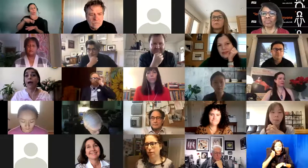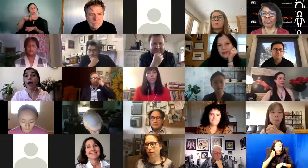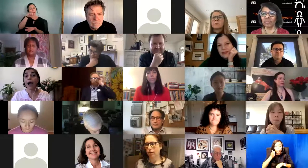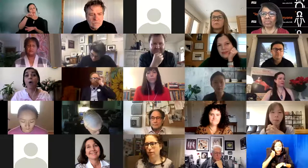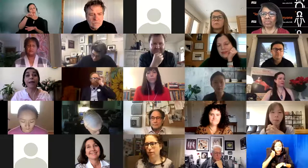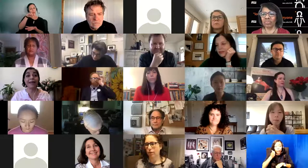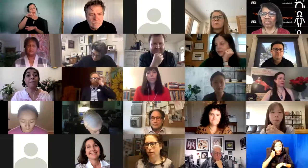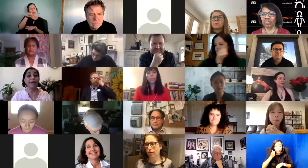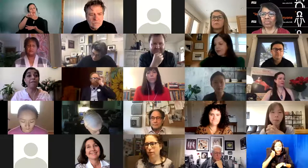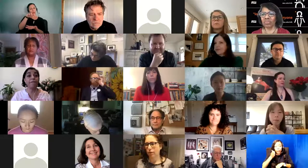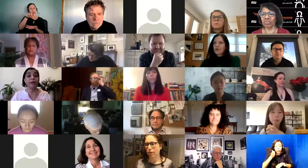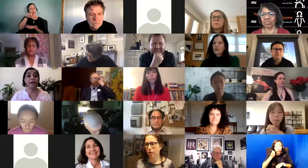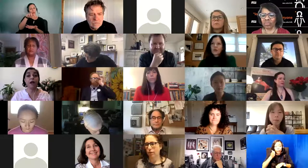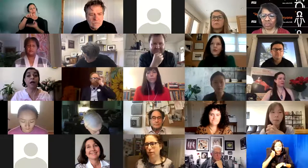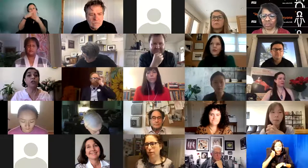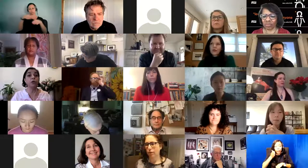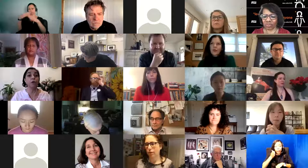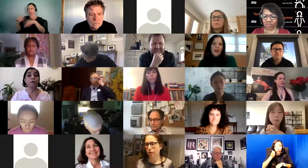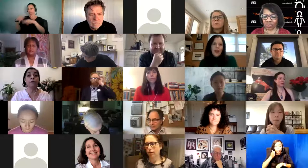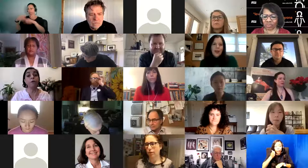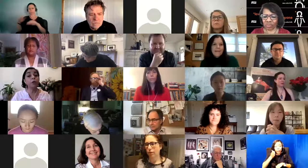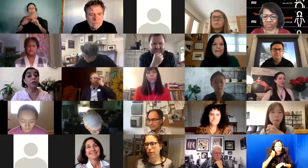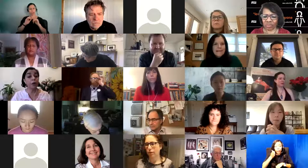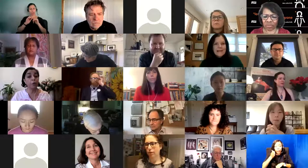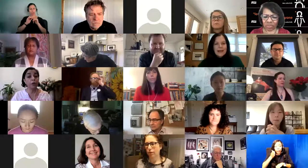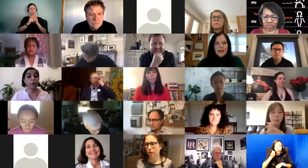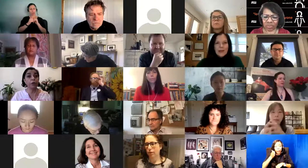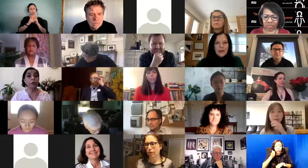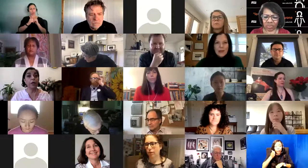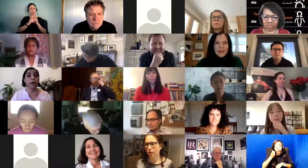How can benefit a larger number of cultural workers,